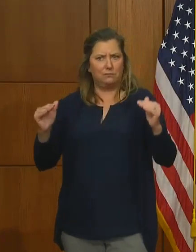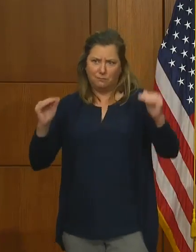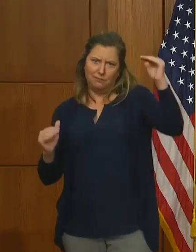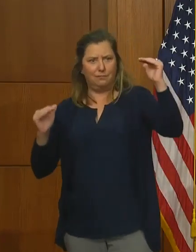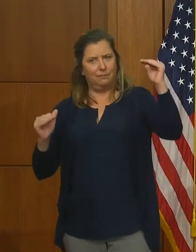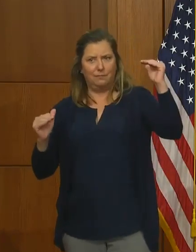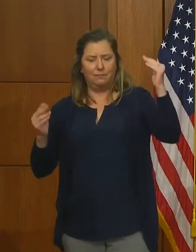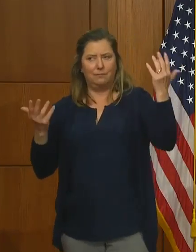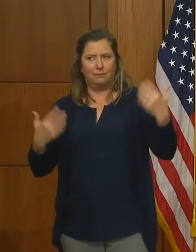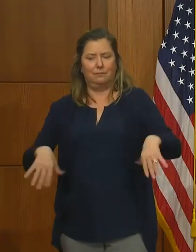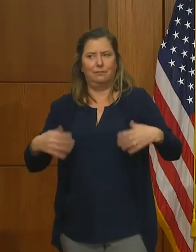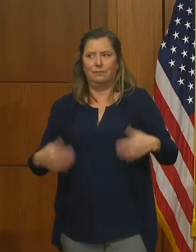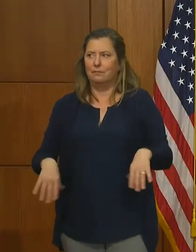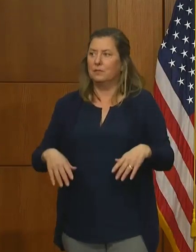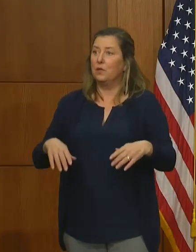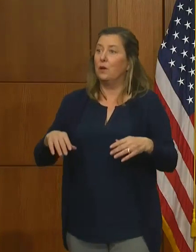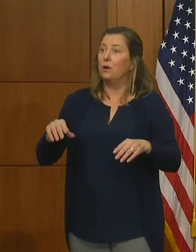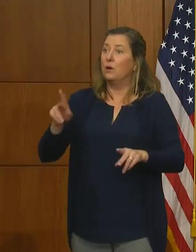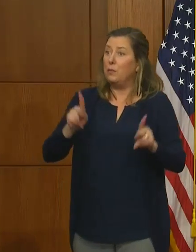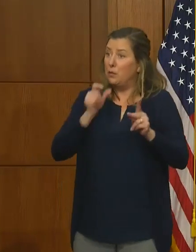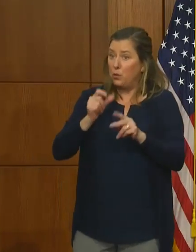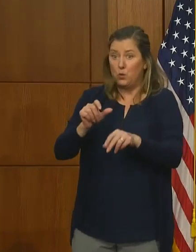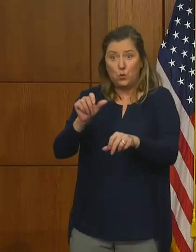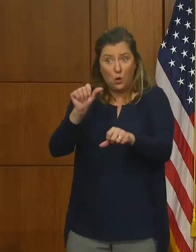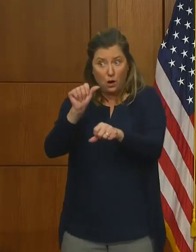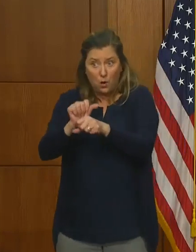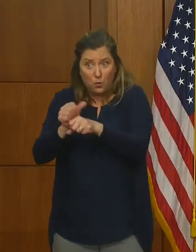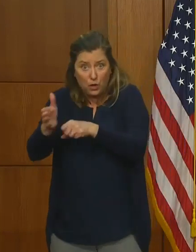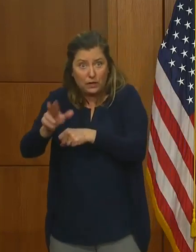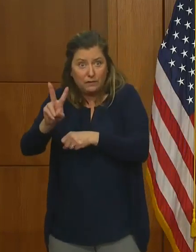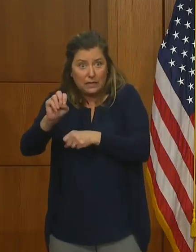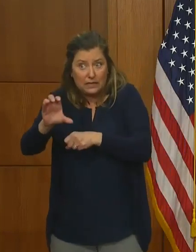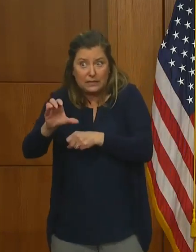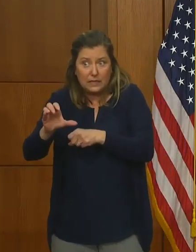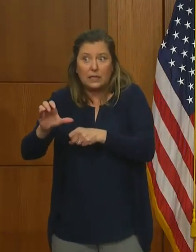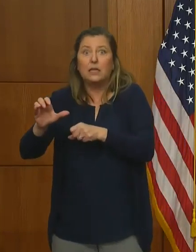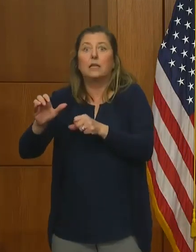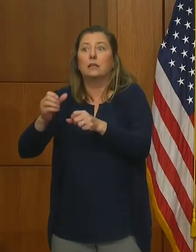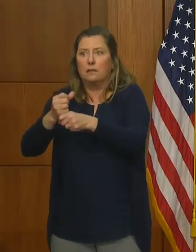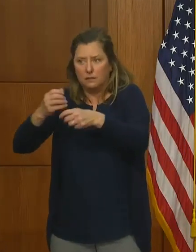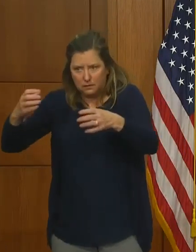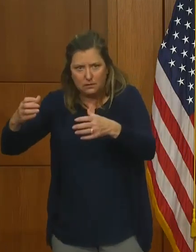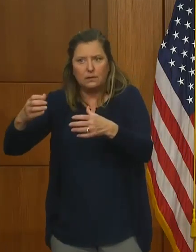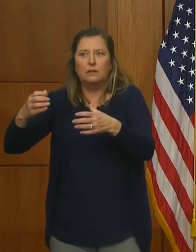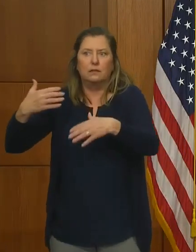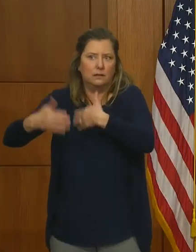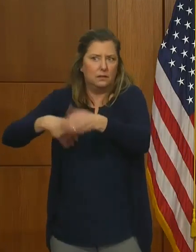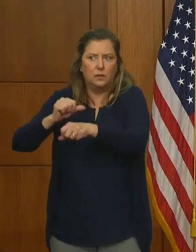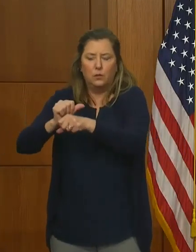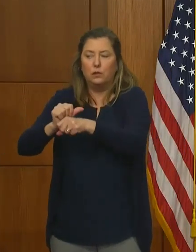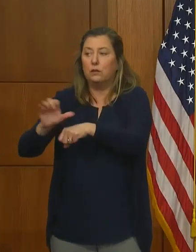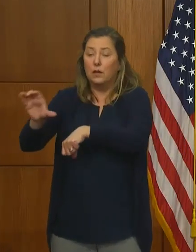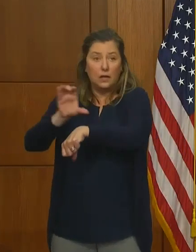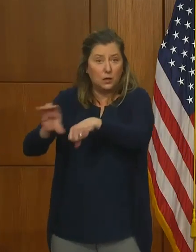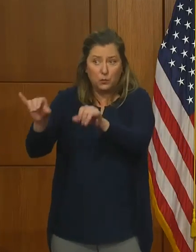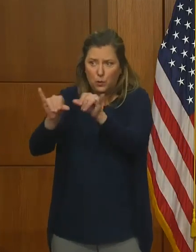FOR THE ENTIRE THREE YEARS PREVIOUSLY SO WE'VE INCREASED- THE NUMBER OF INDIVIDUALS THAT